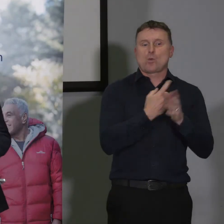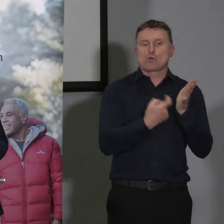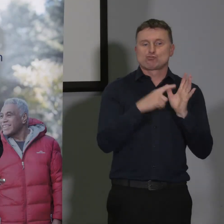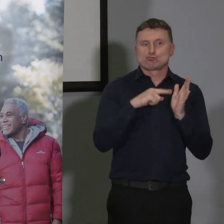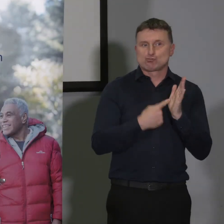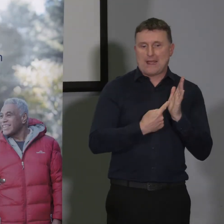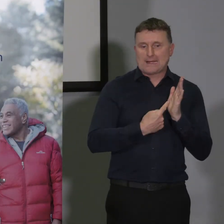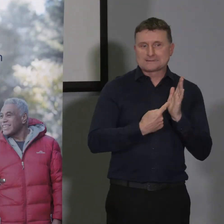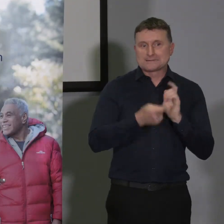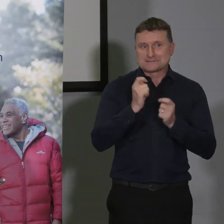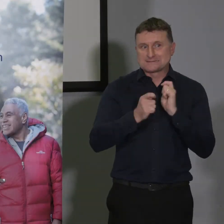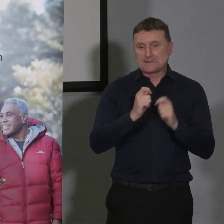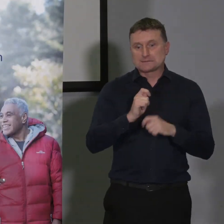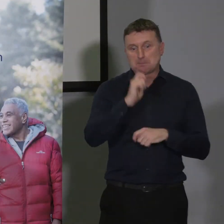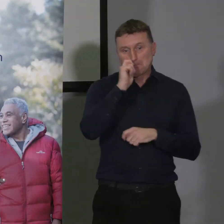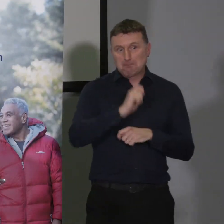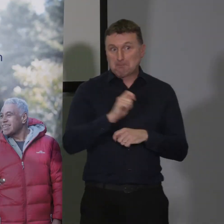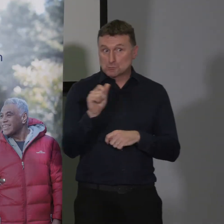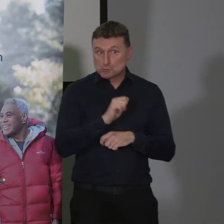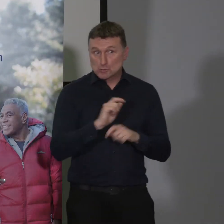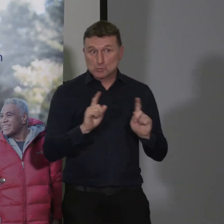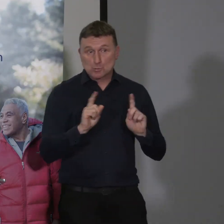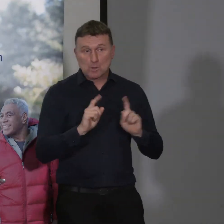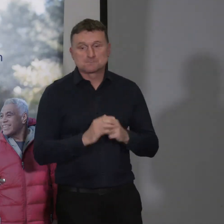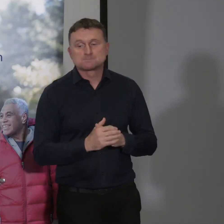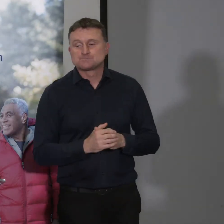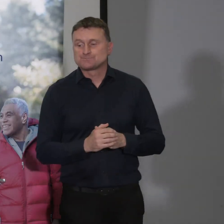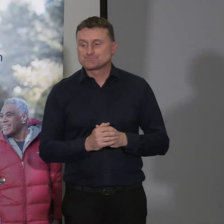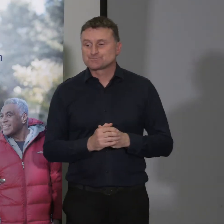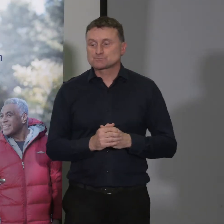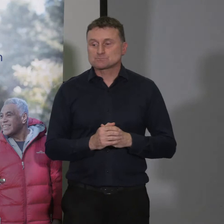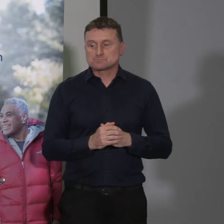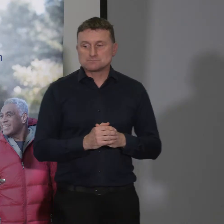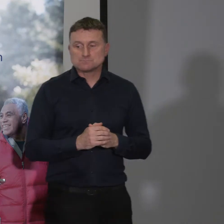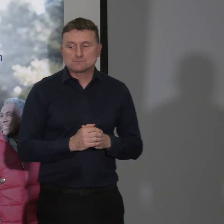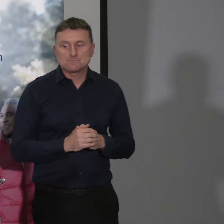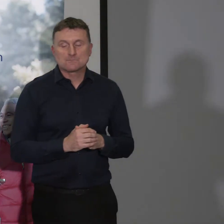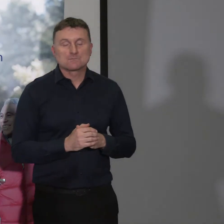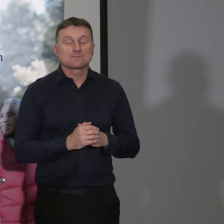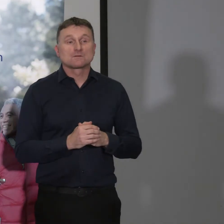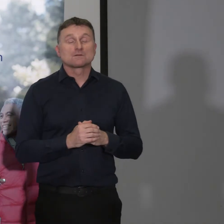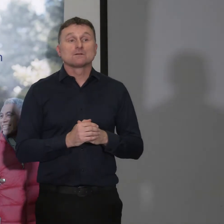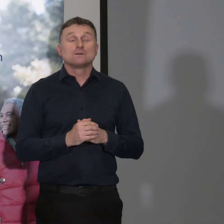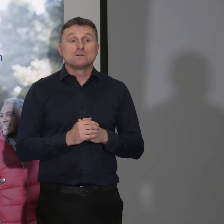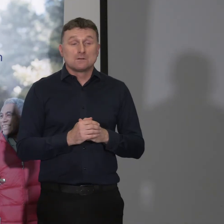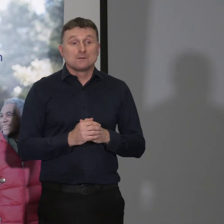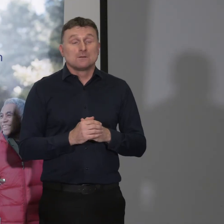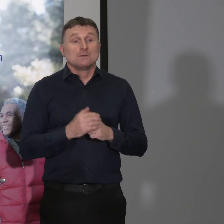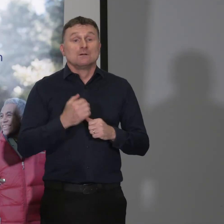like that first? One of the things we are